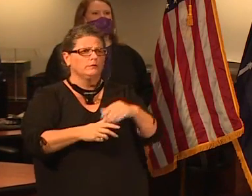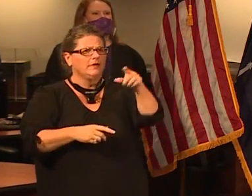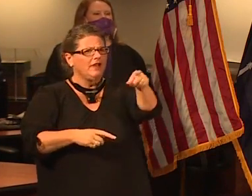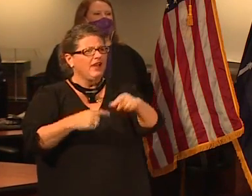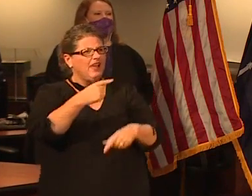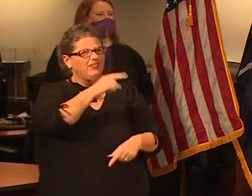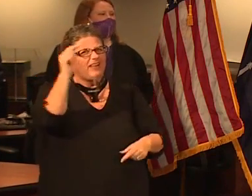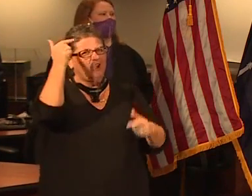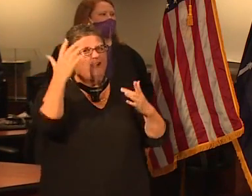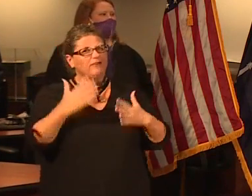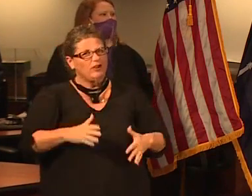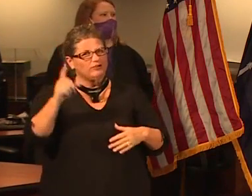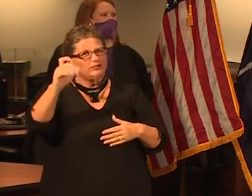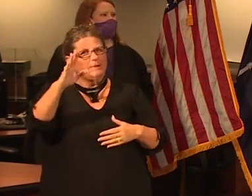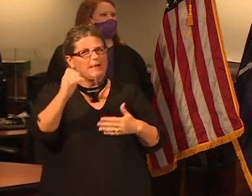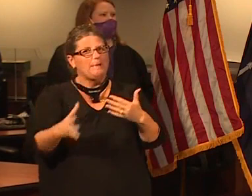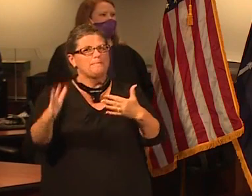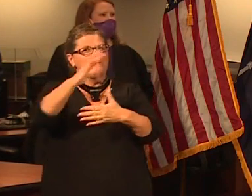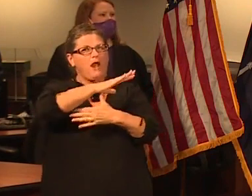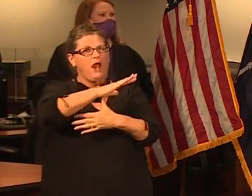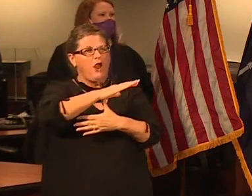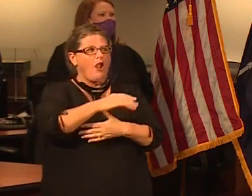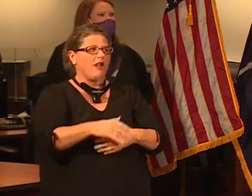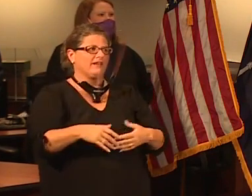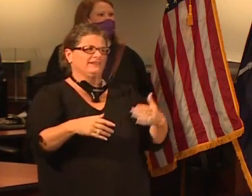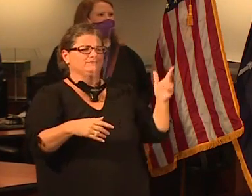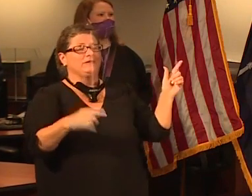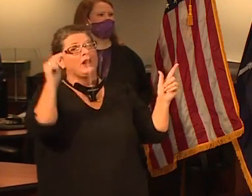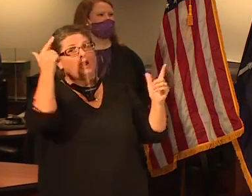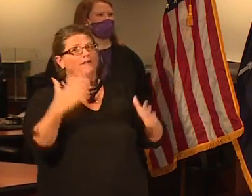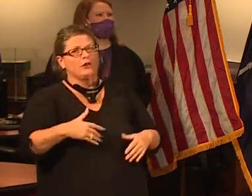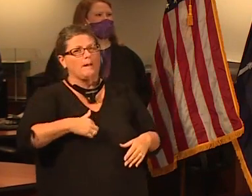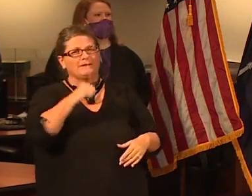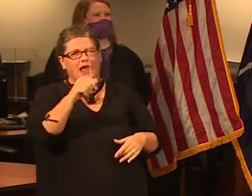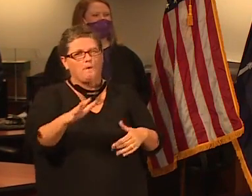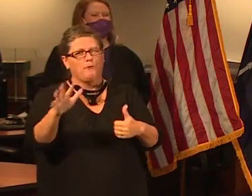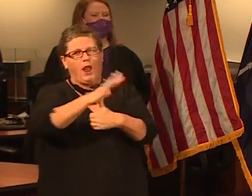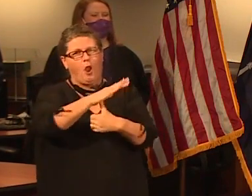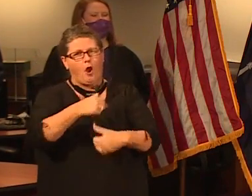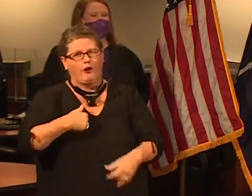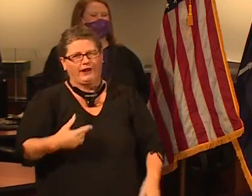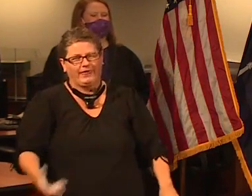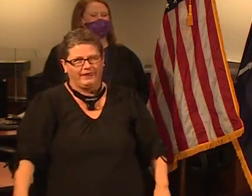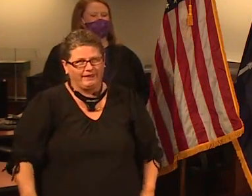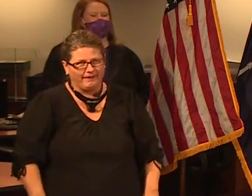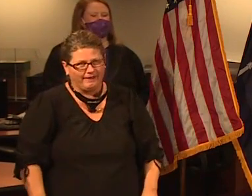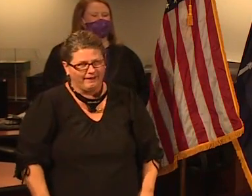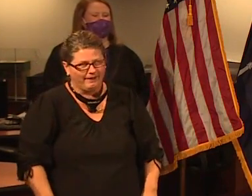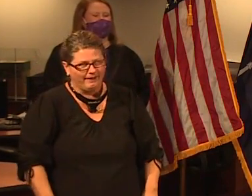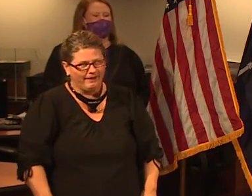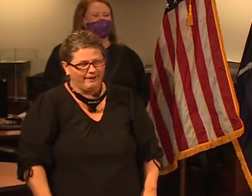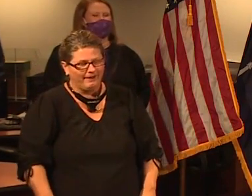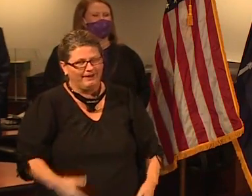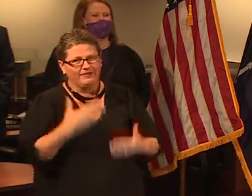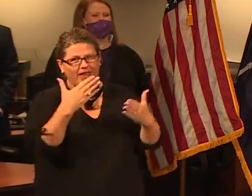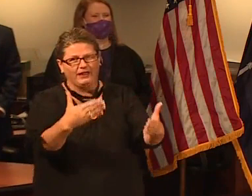WHEN IT IS AVAILABLE, YES AND A FLU SHOT. IT WOULD BE CONSIDERED A PRAY SIR?